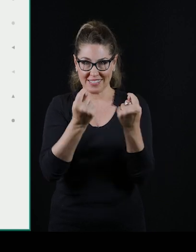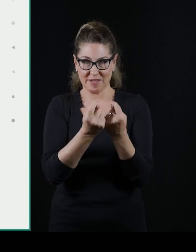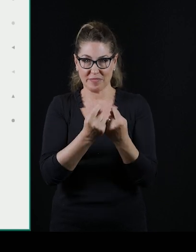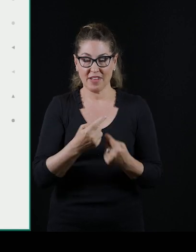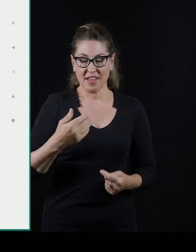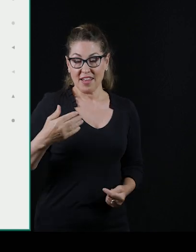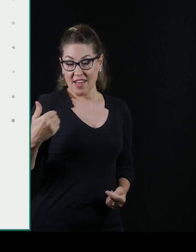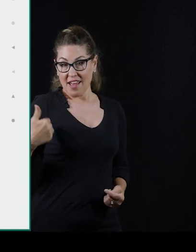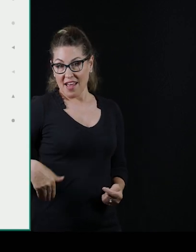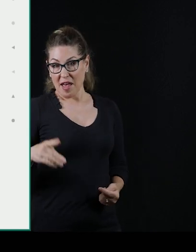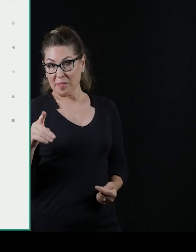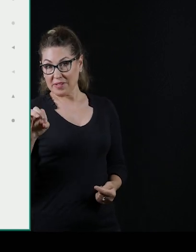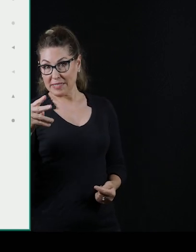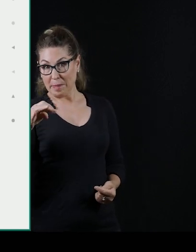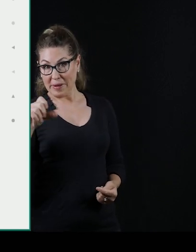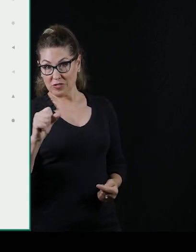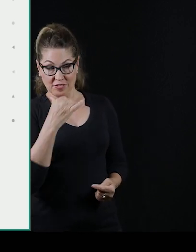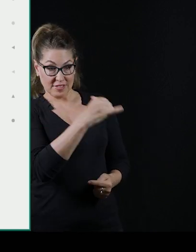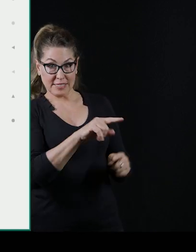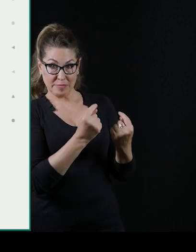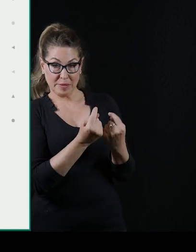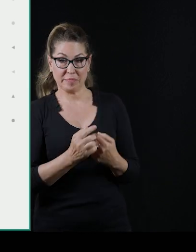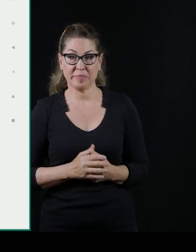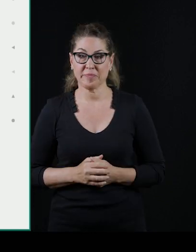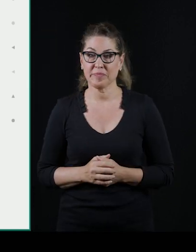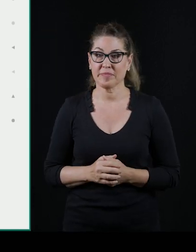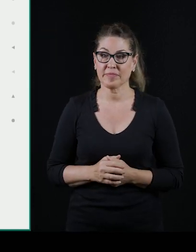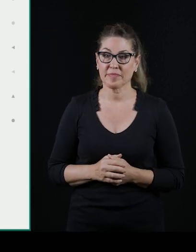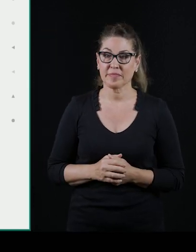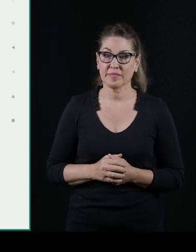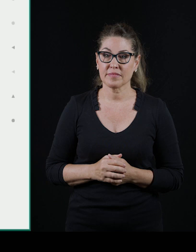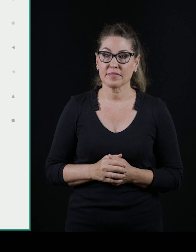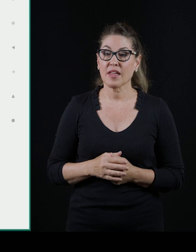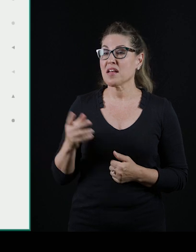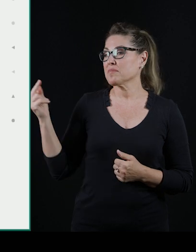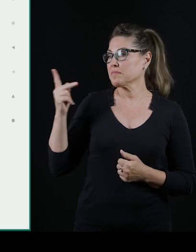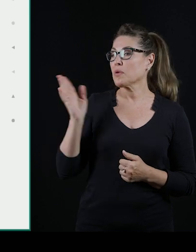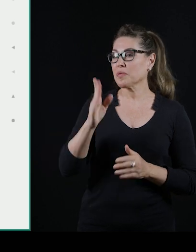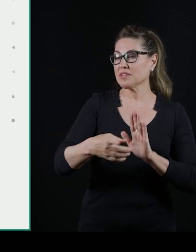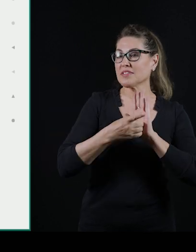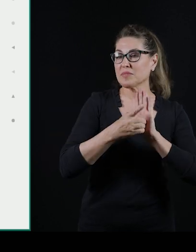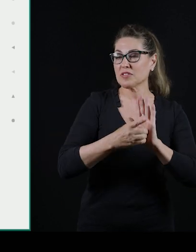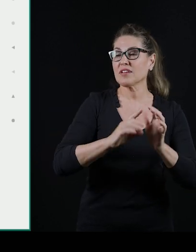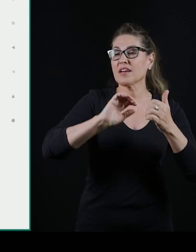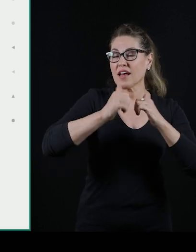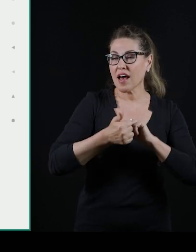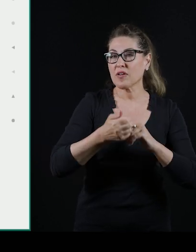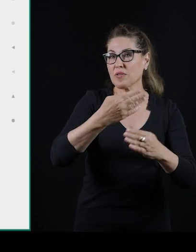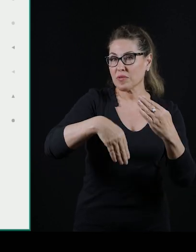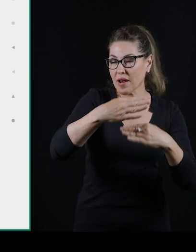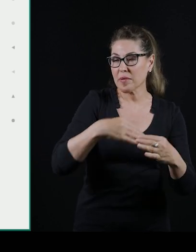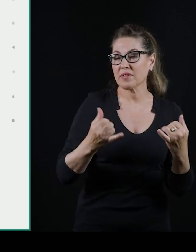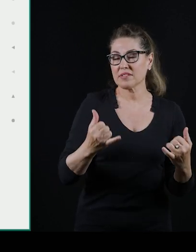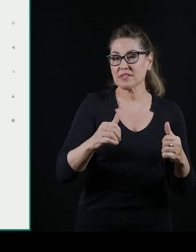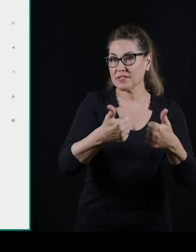And I'm Dimitris Gkanatsios on the same team. Dimitris and I will demonstrate how to wrap an existing game server